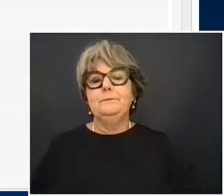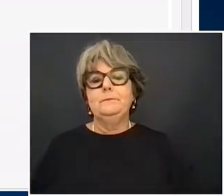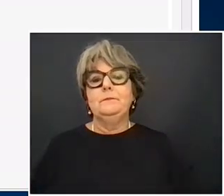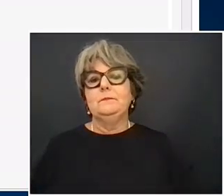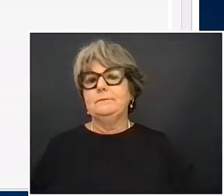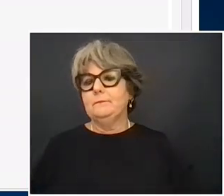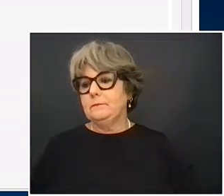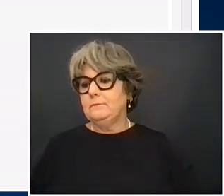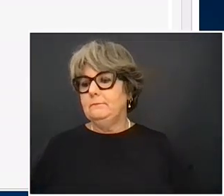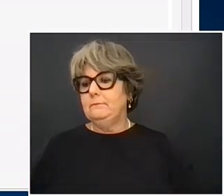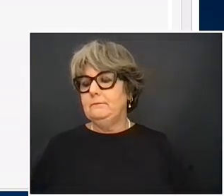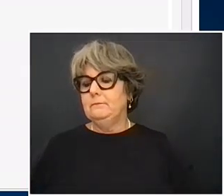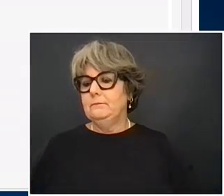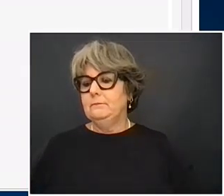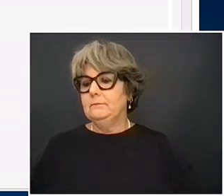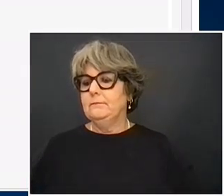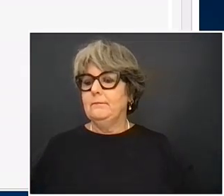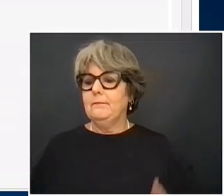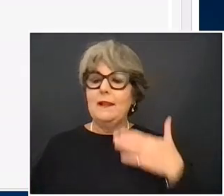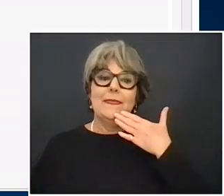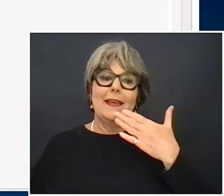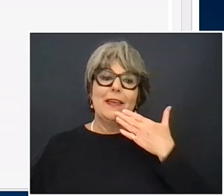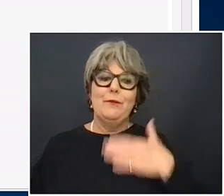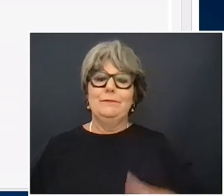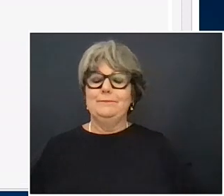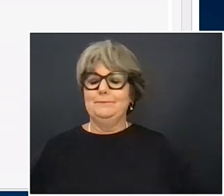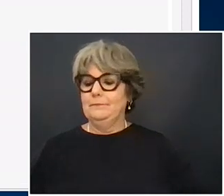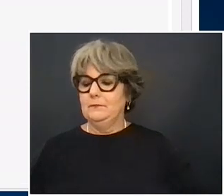Thank you, Herman. Seeing no additional